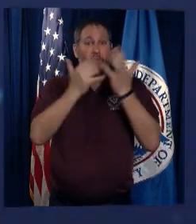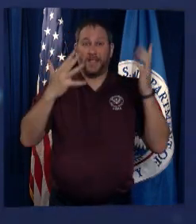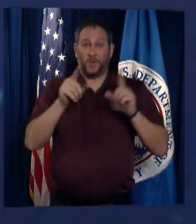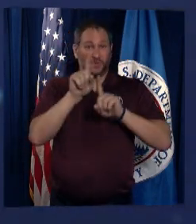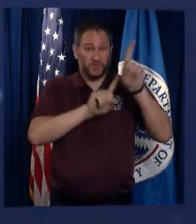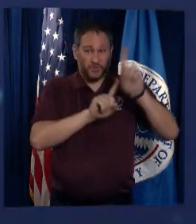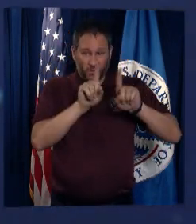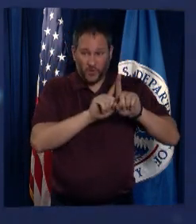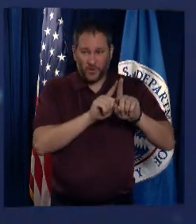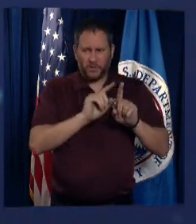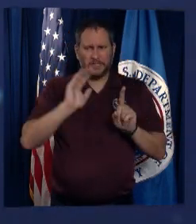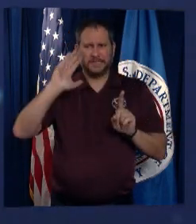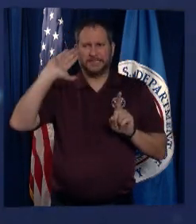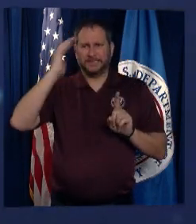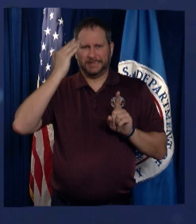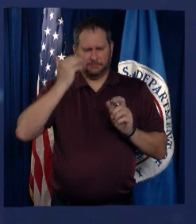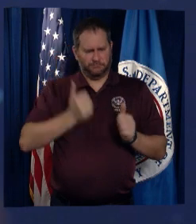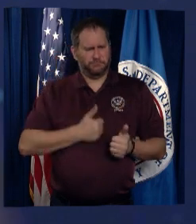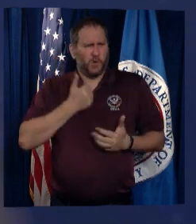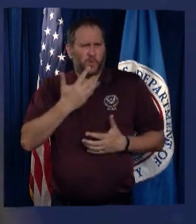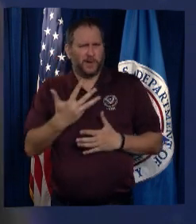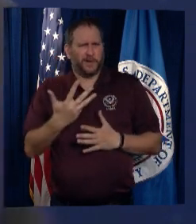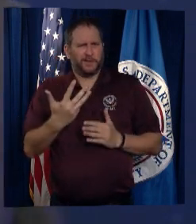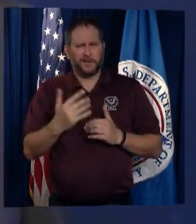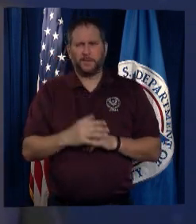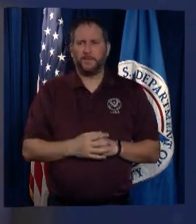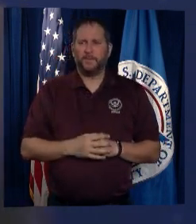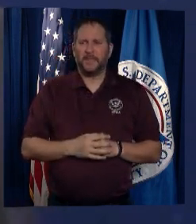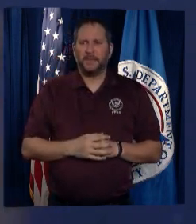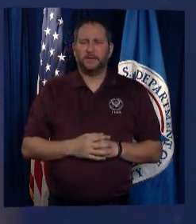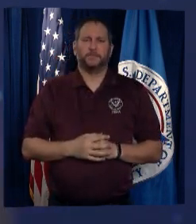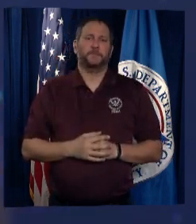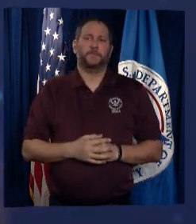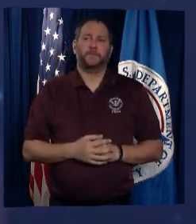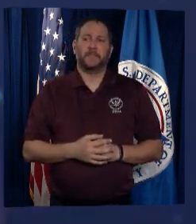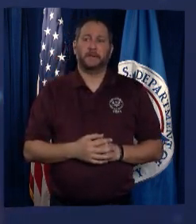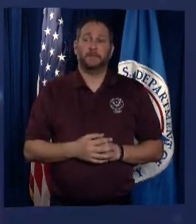you feel as though the sky will fall, please remember it is not your